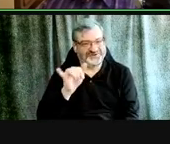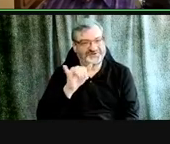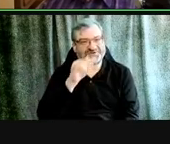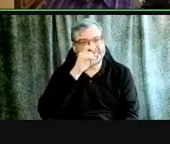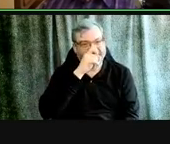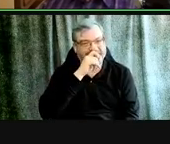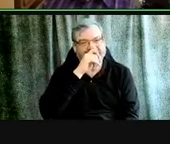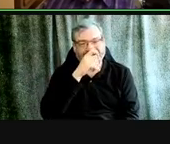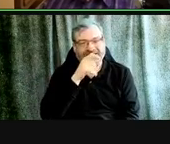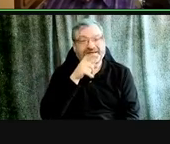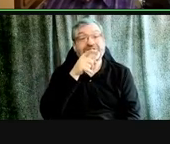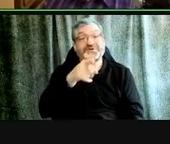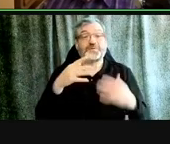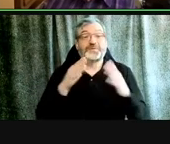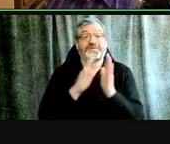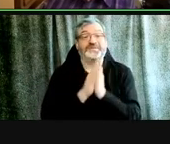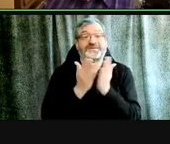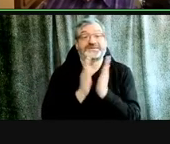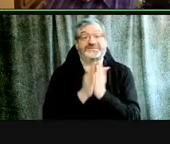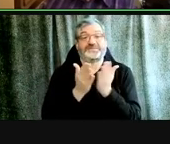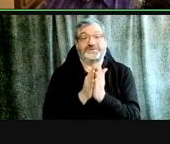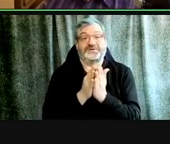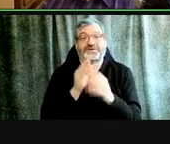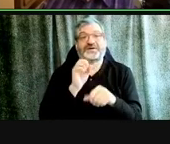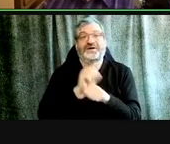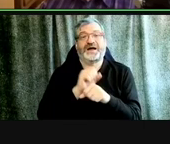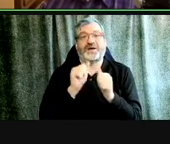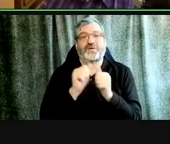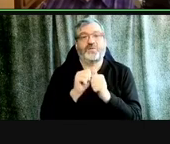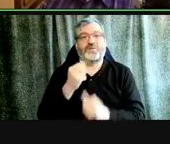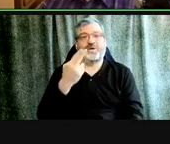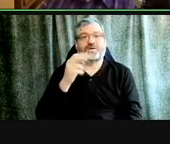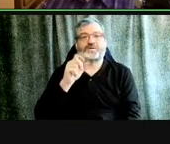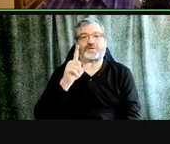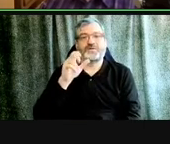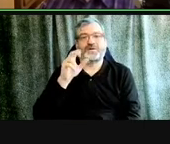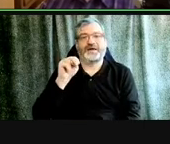I worked directly with Helen Chatterjee and her group at University College London